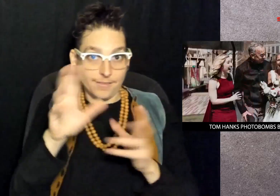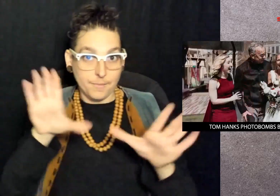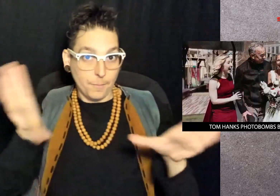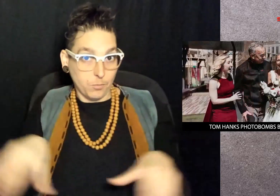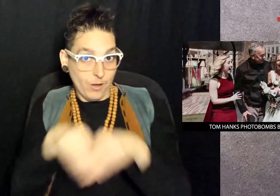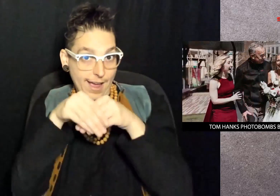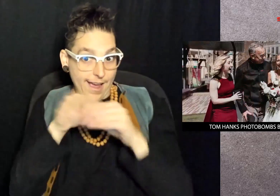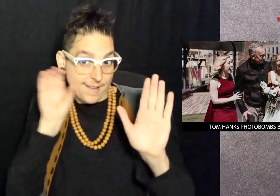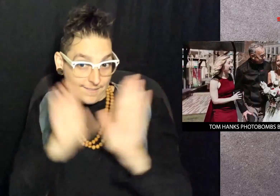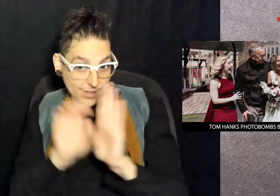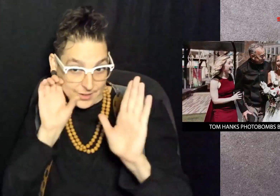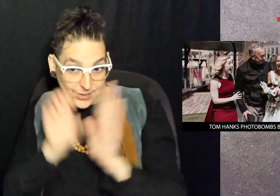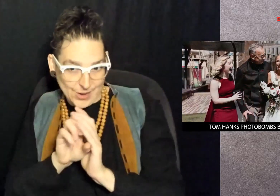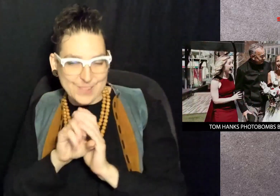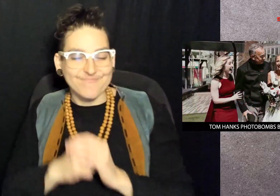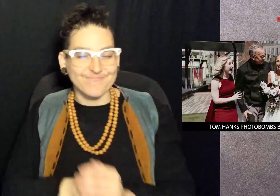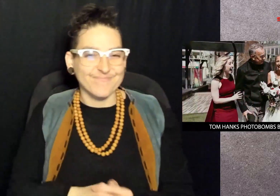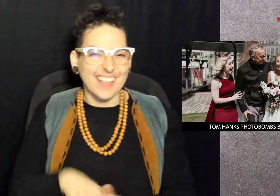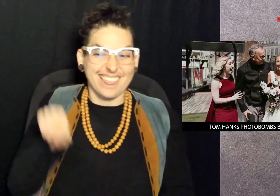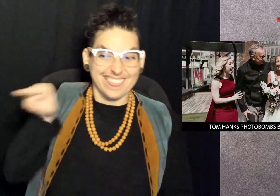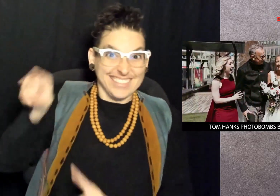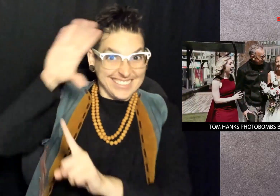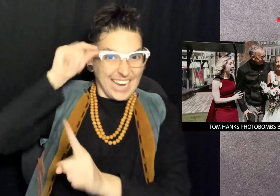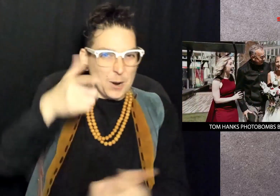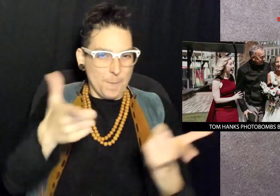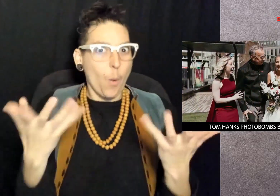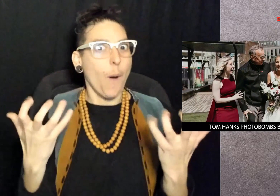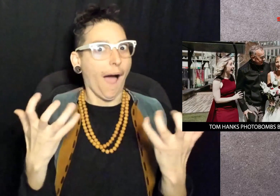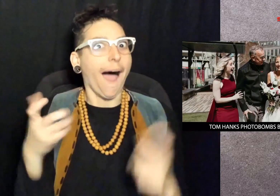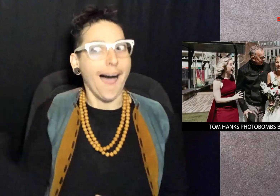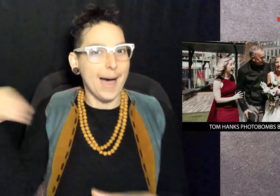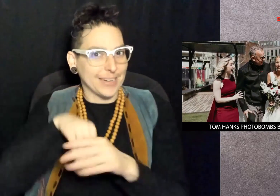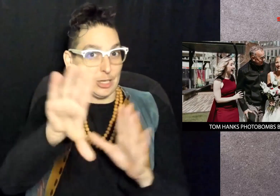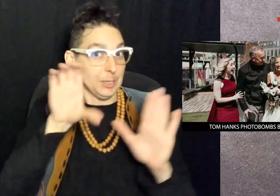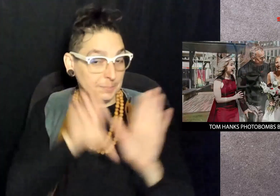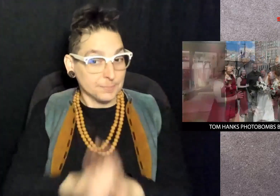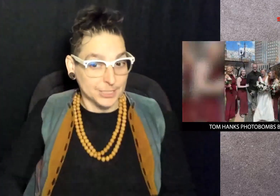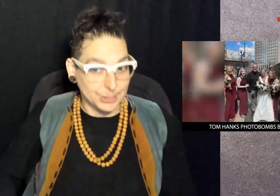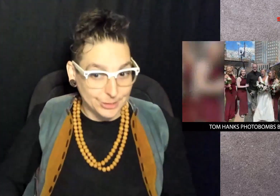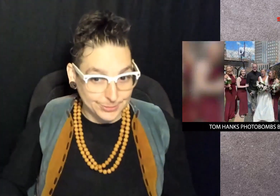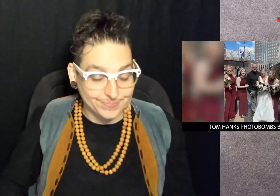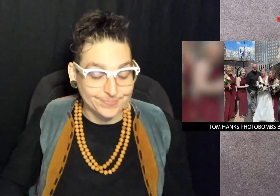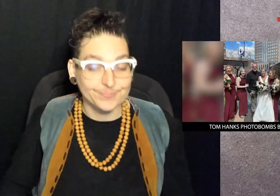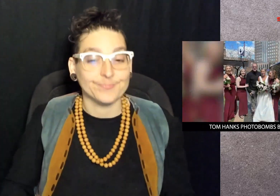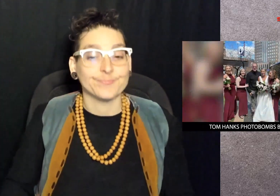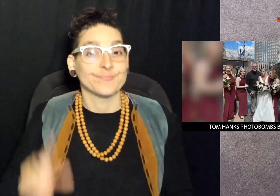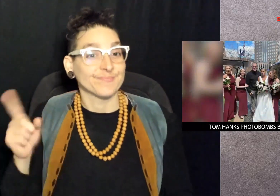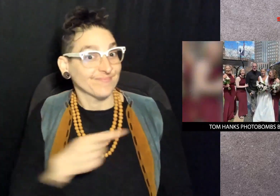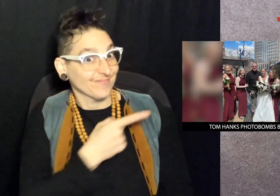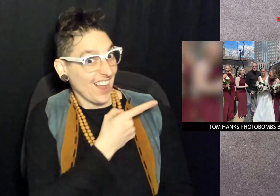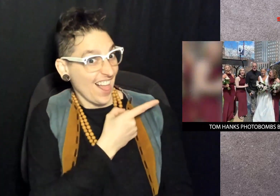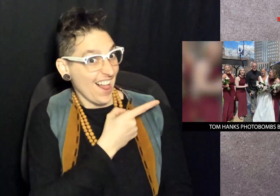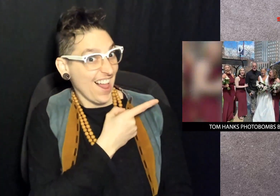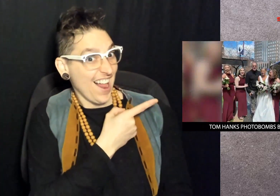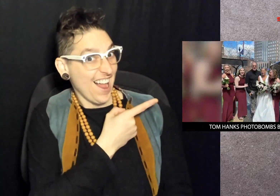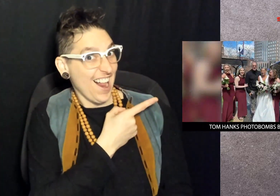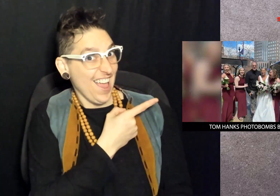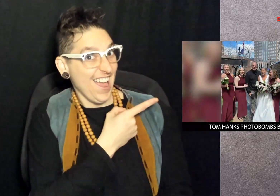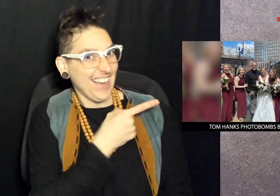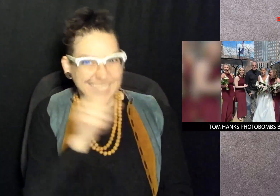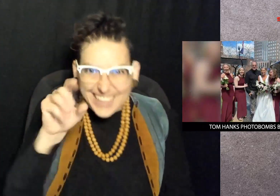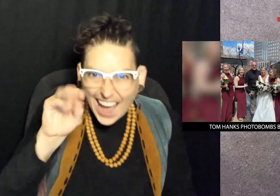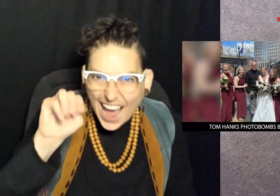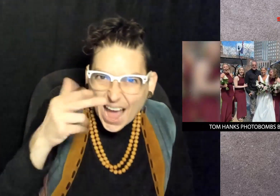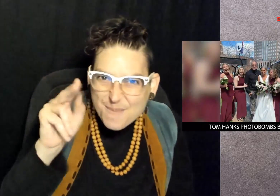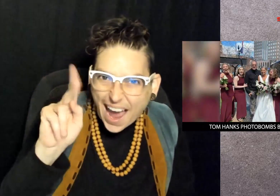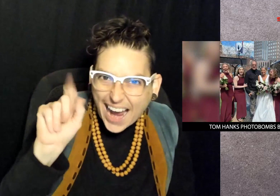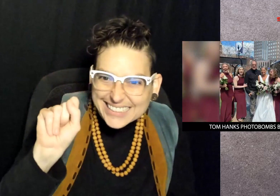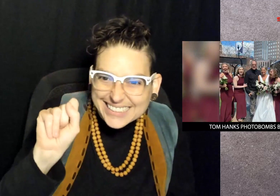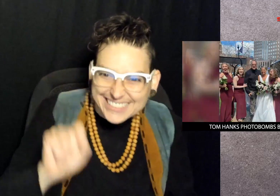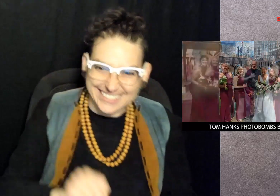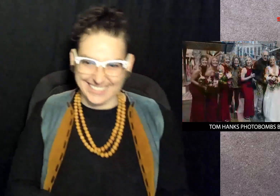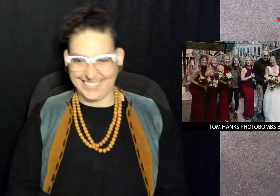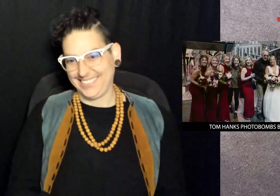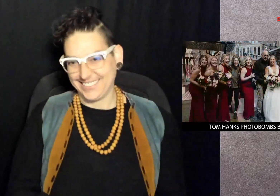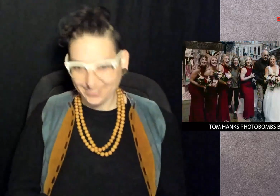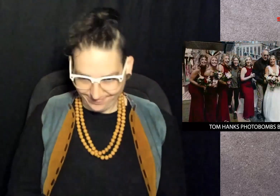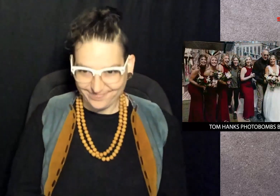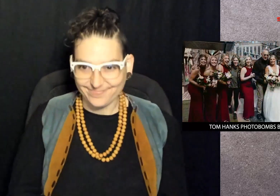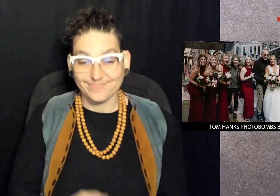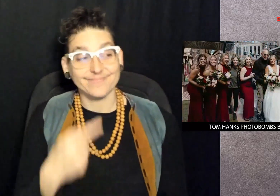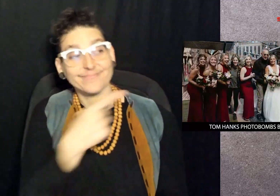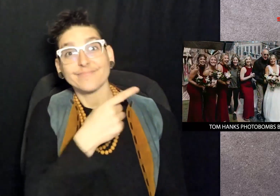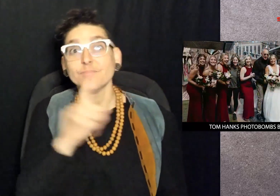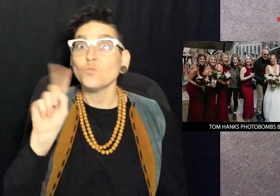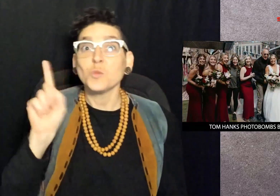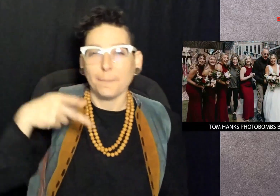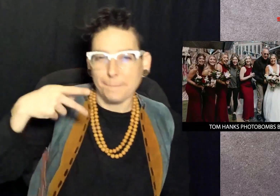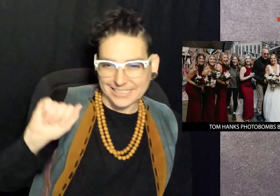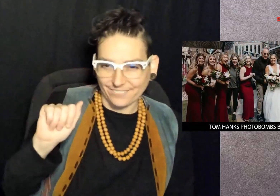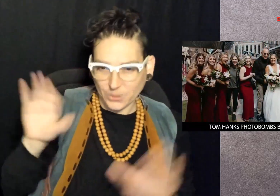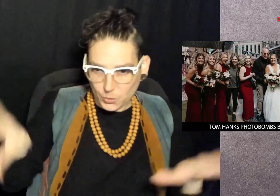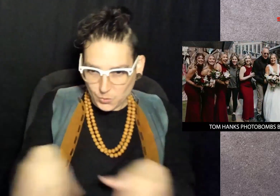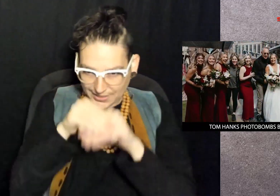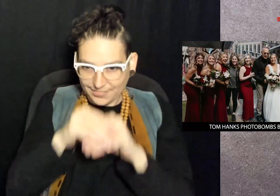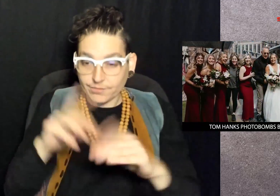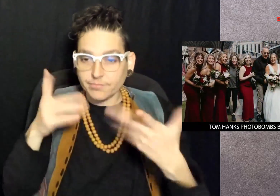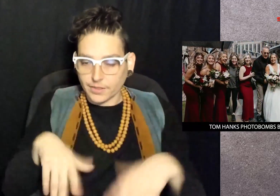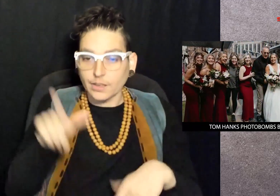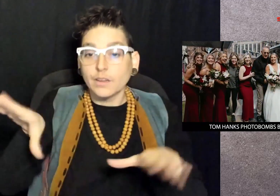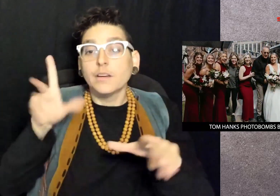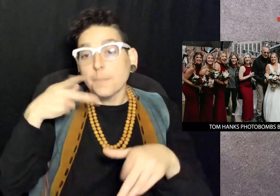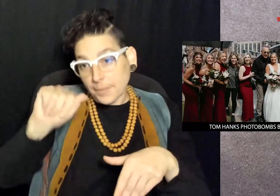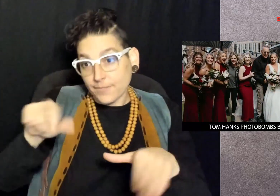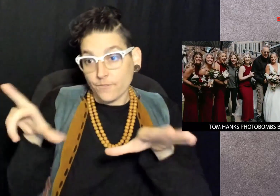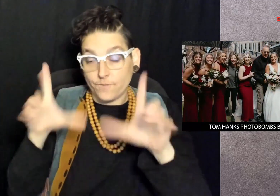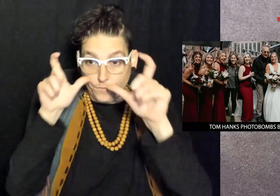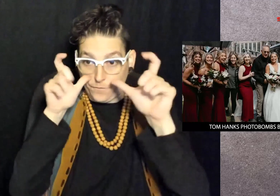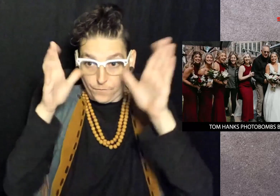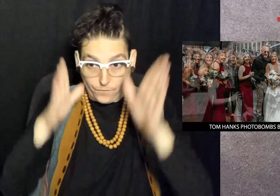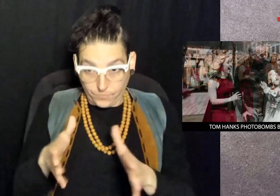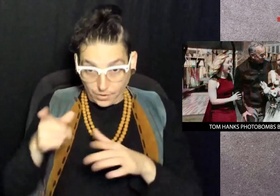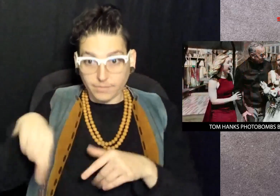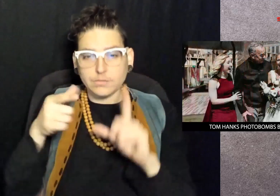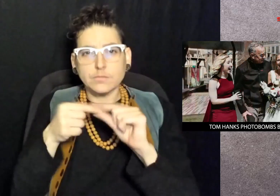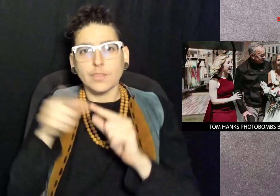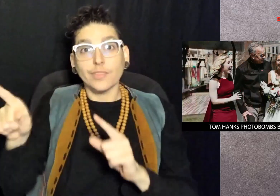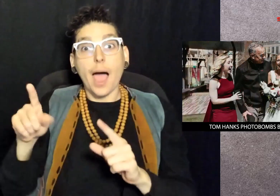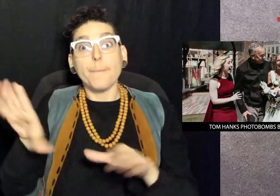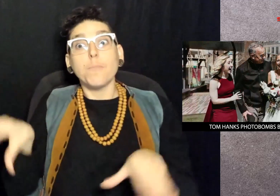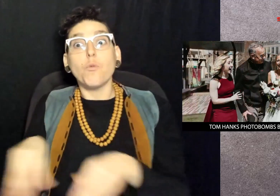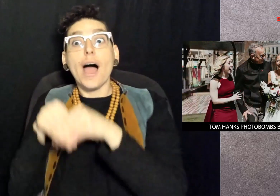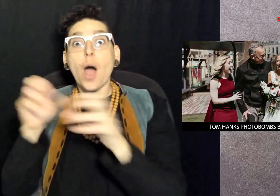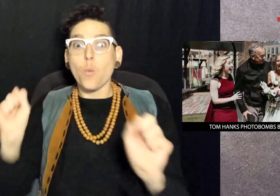photo this might be the guy you want Tom Hanks a Pennsylvania wedding photographer says the